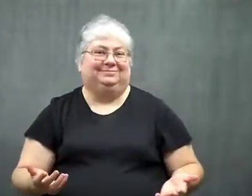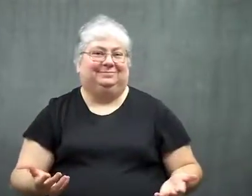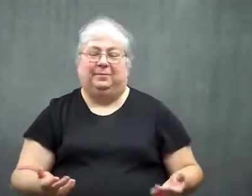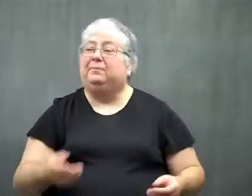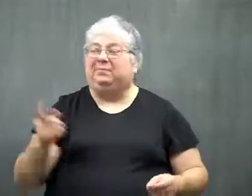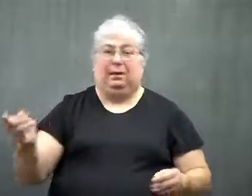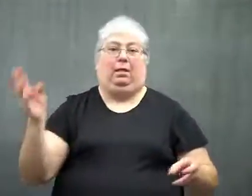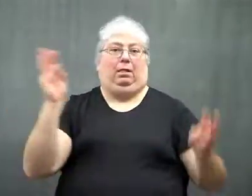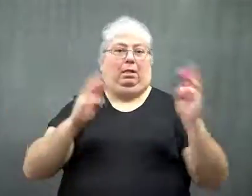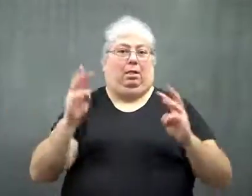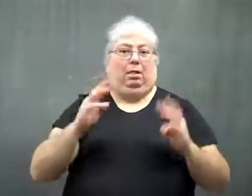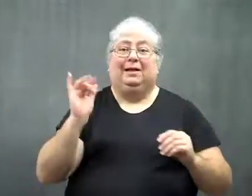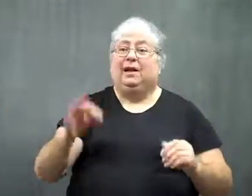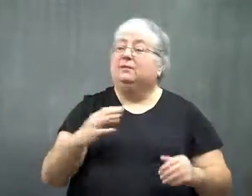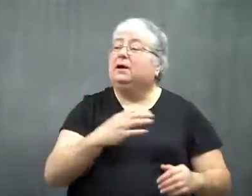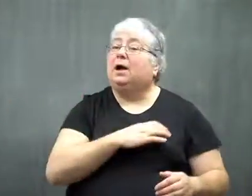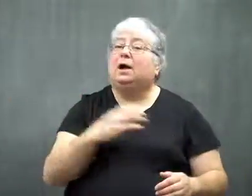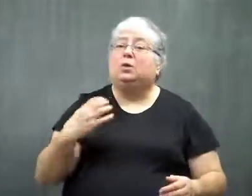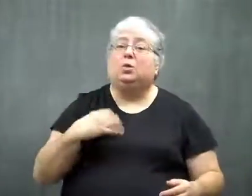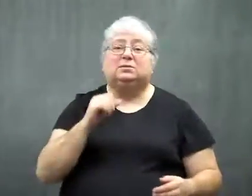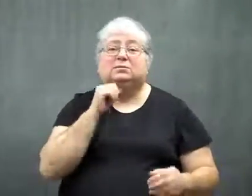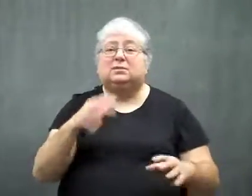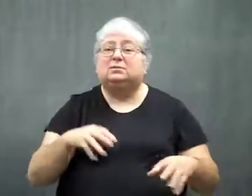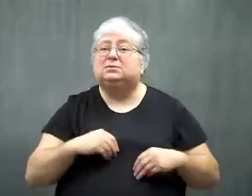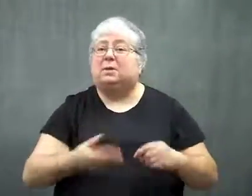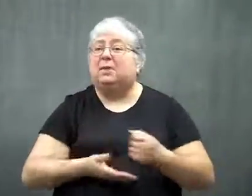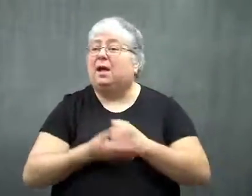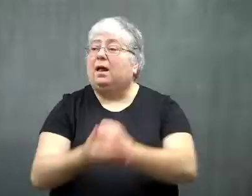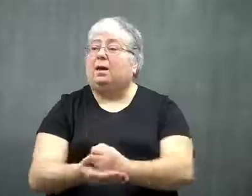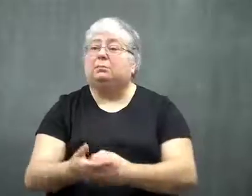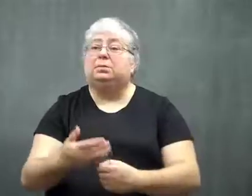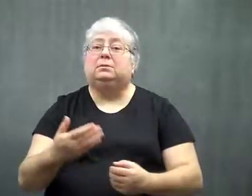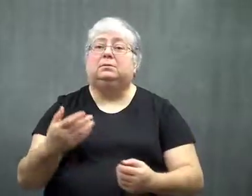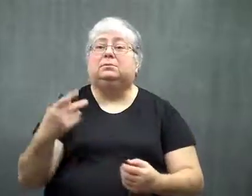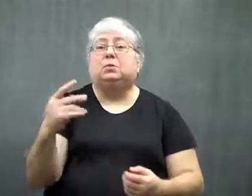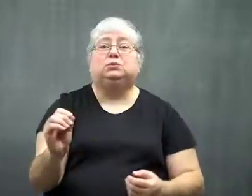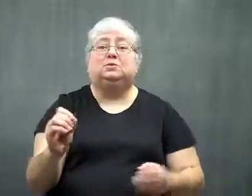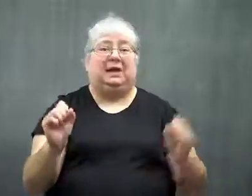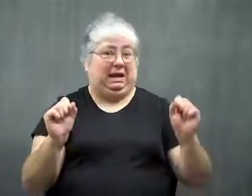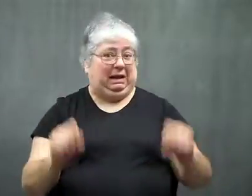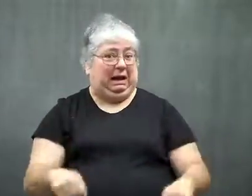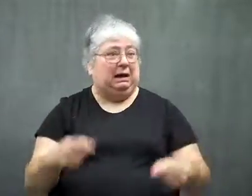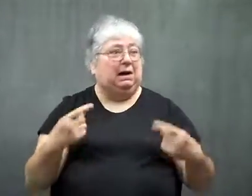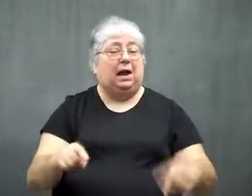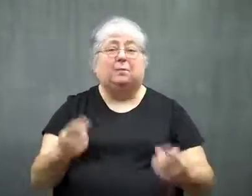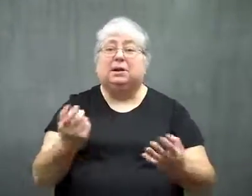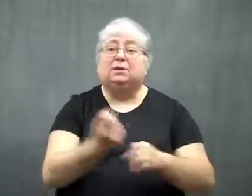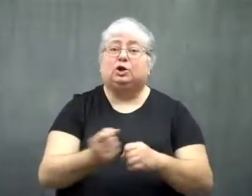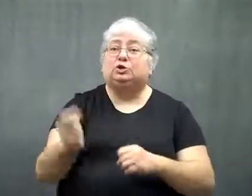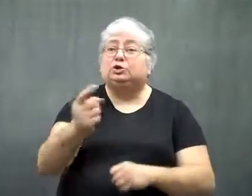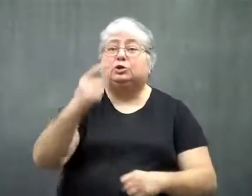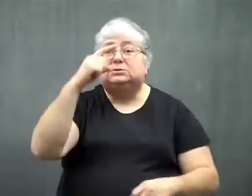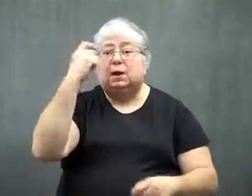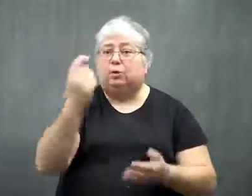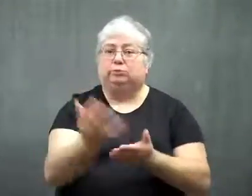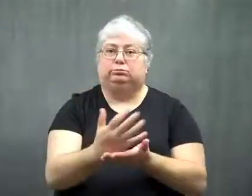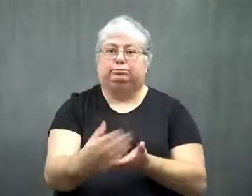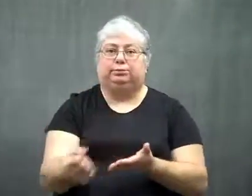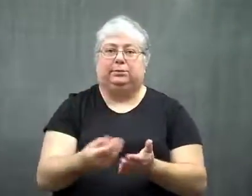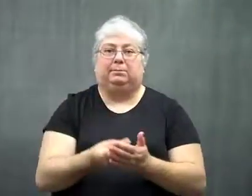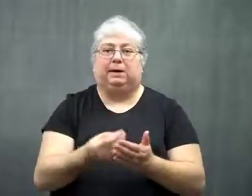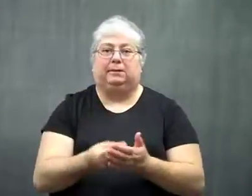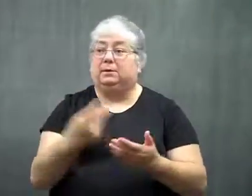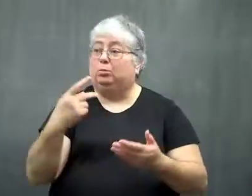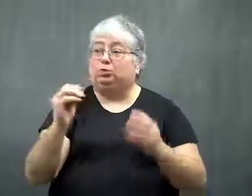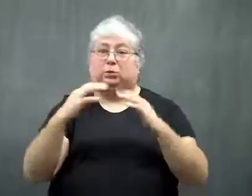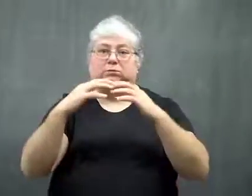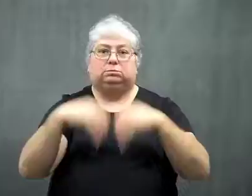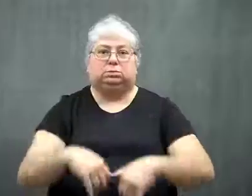If Congress doesn't agree to help the Postal Service out,